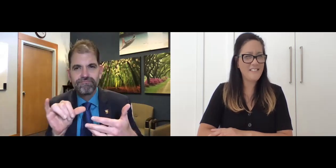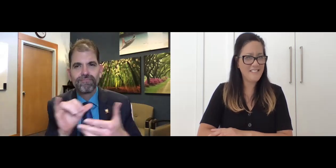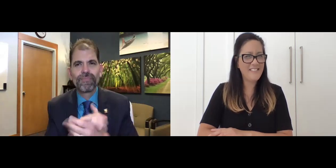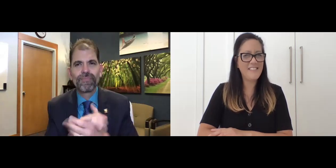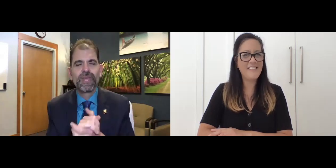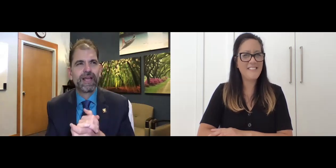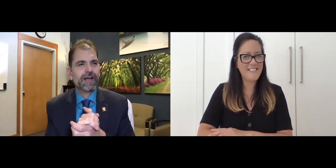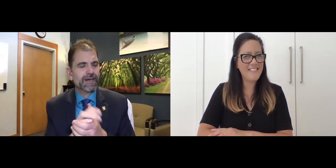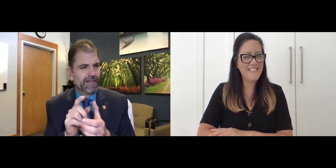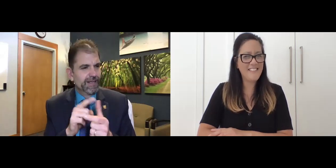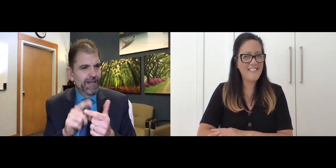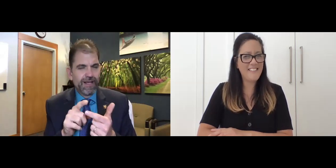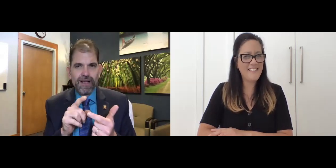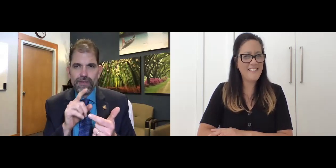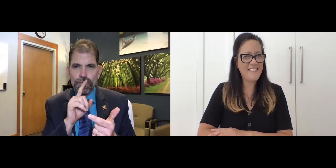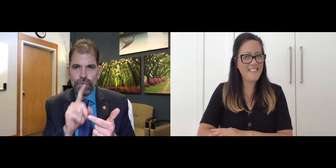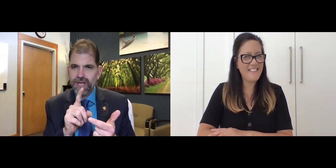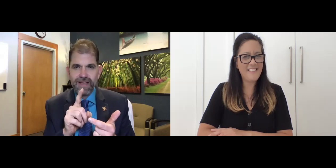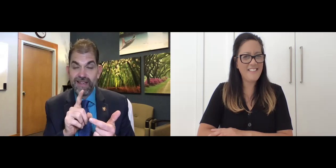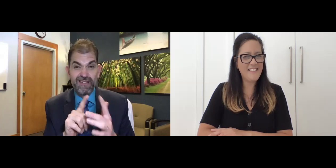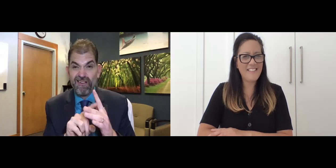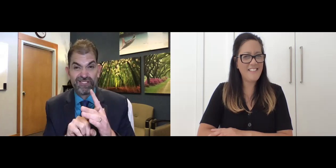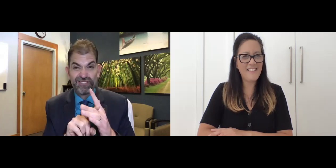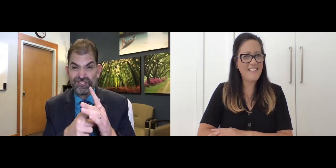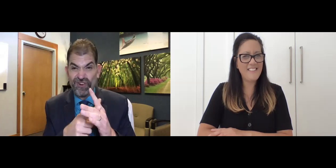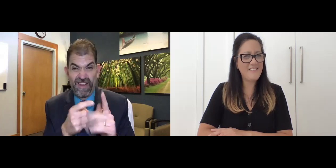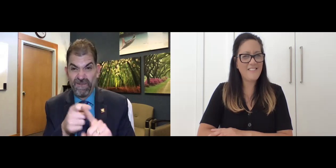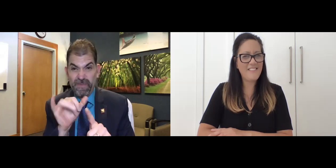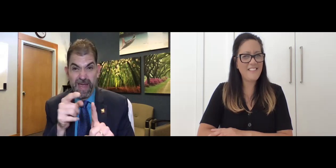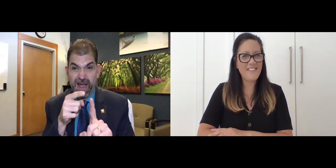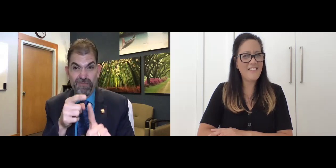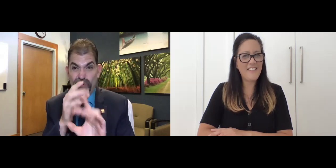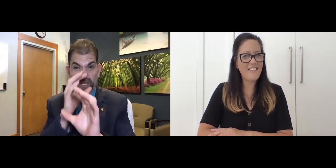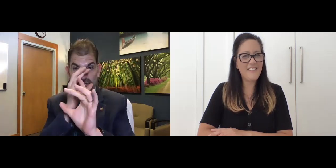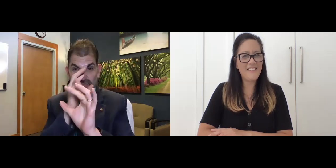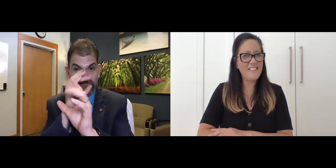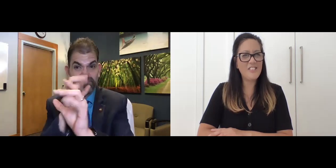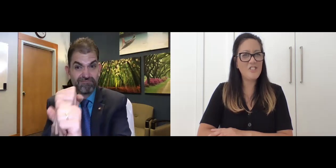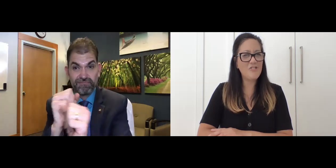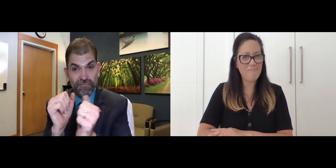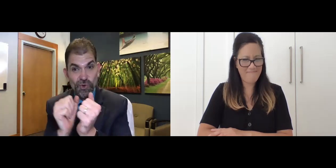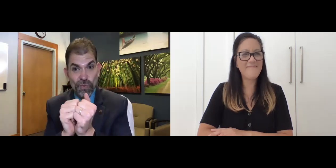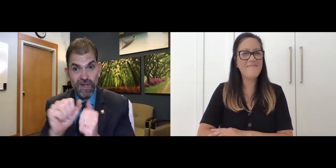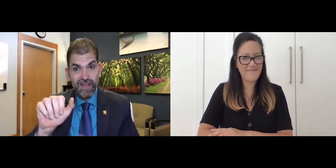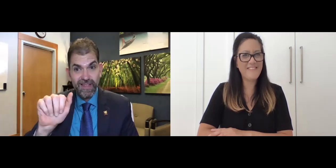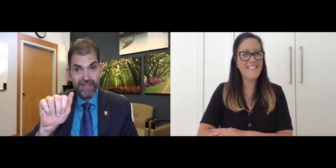some basic terminology and honestly from that point on I was